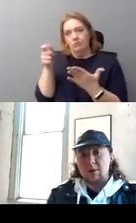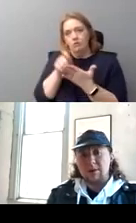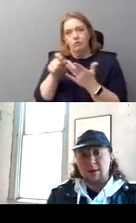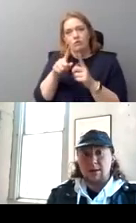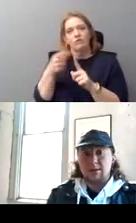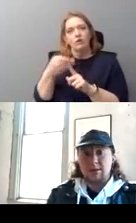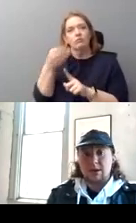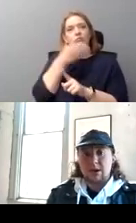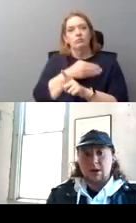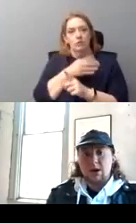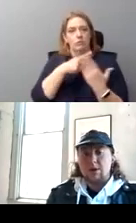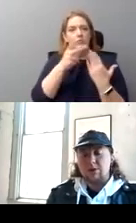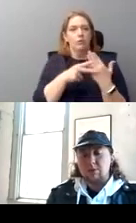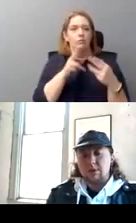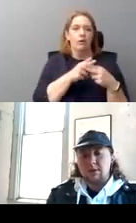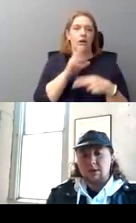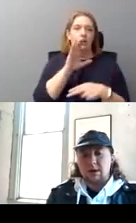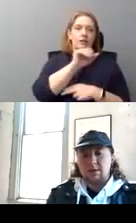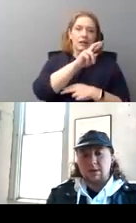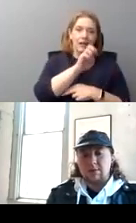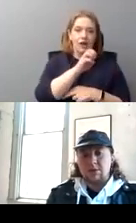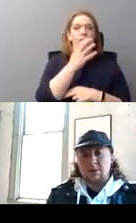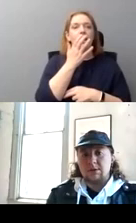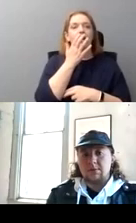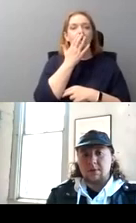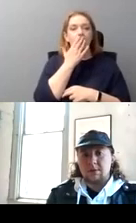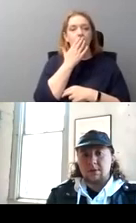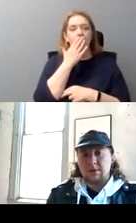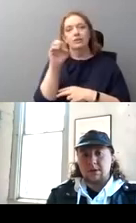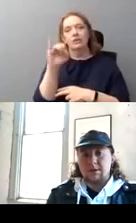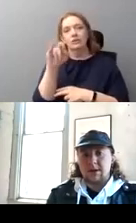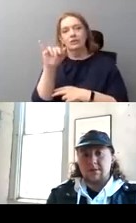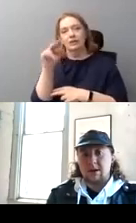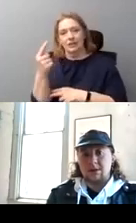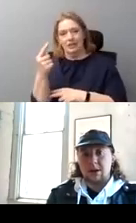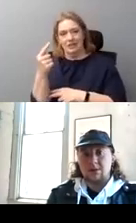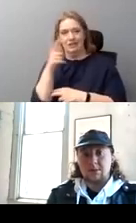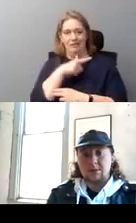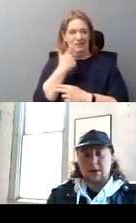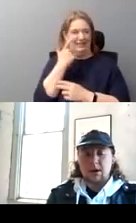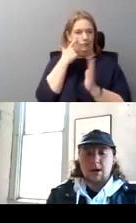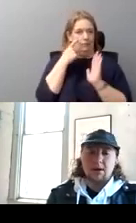and Ceilings, which was exhibited virtually, very recently at The David Ireland House, and